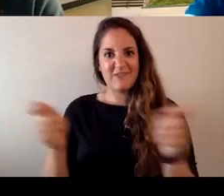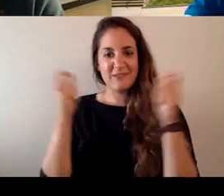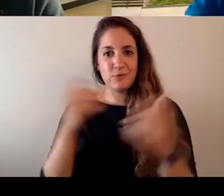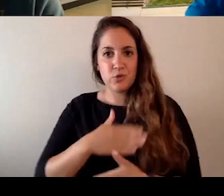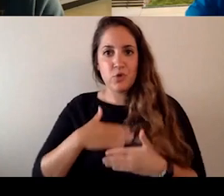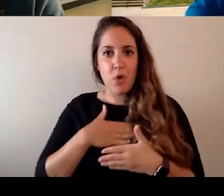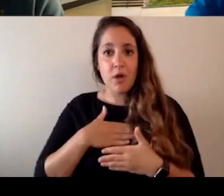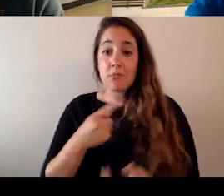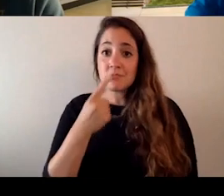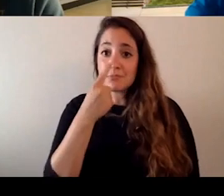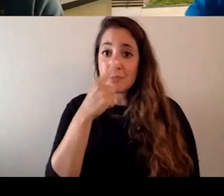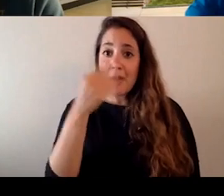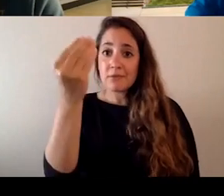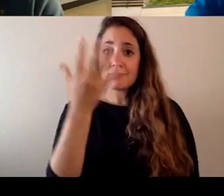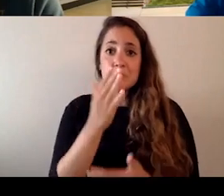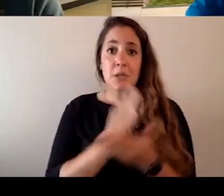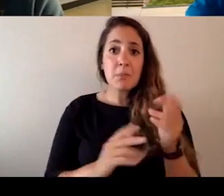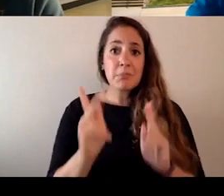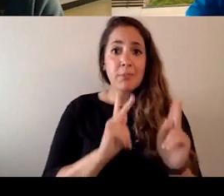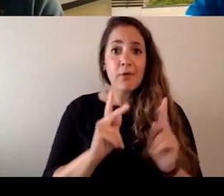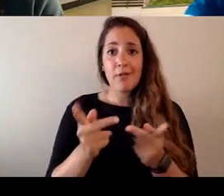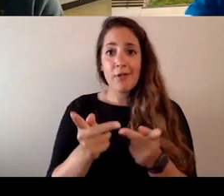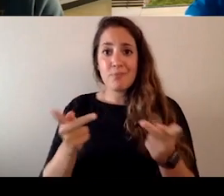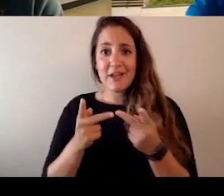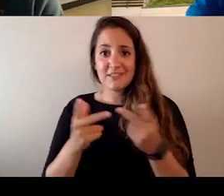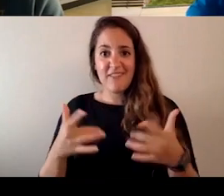with us some of the people, places, or events you enjoy the most and why?